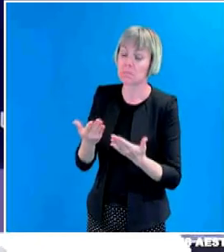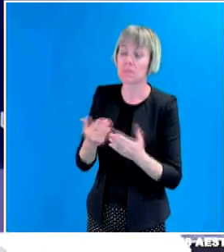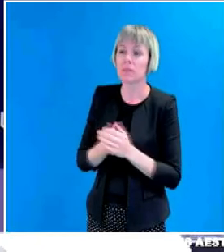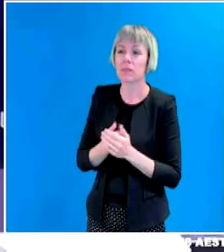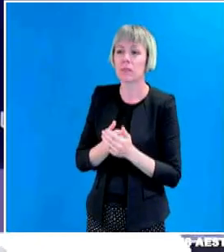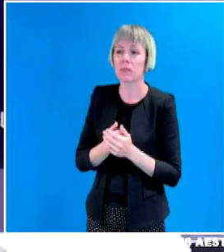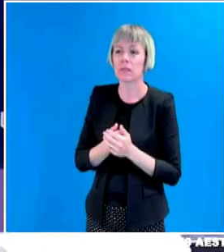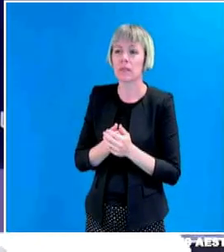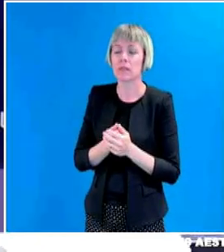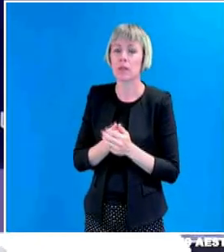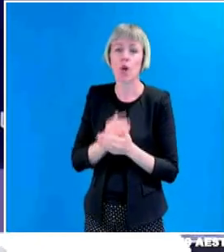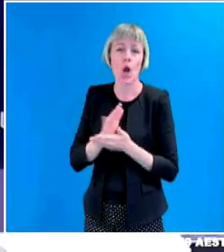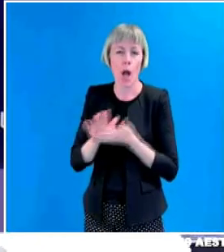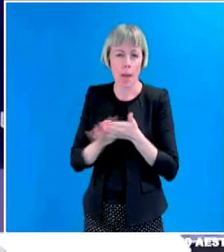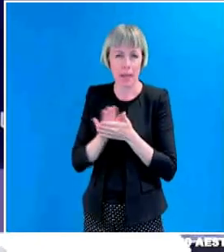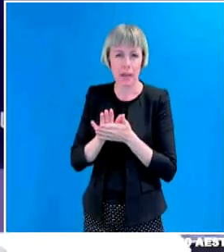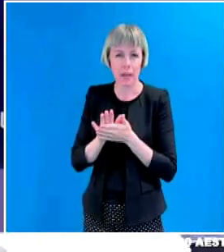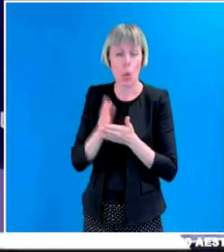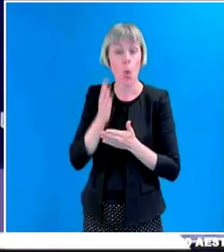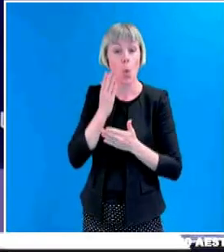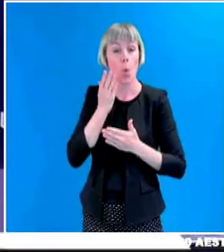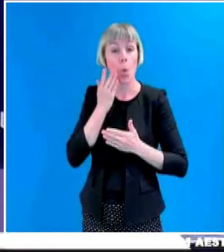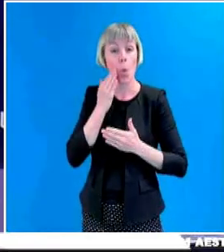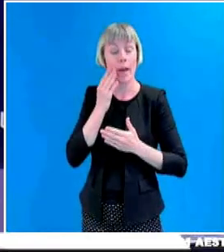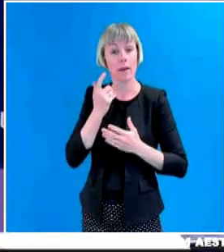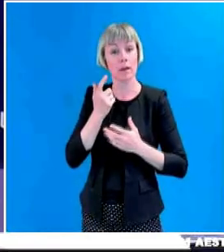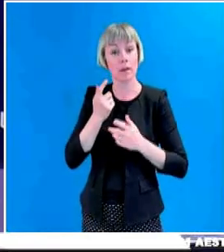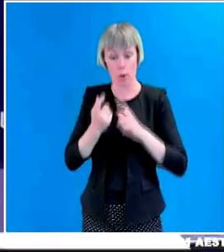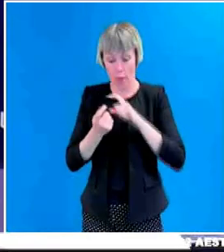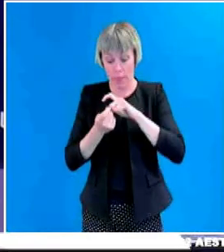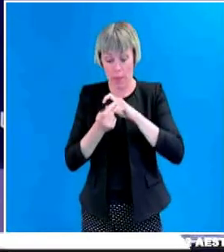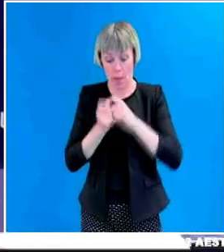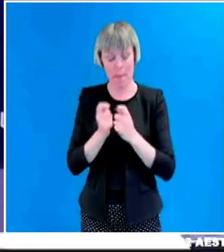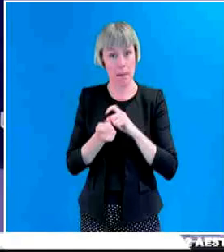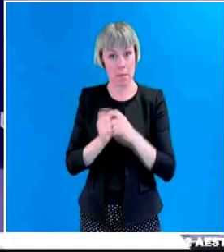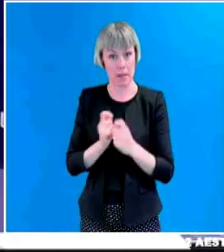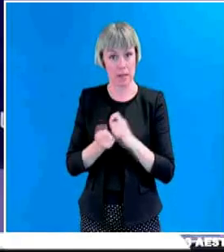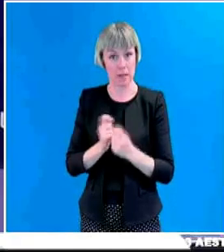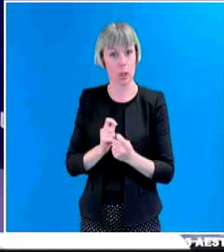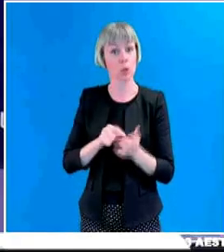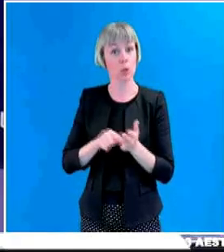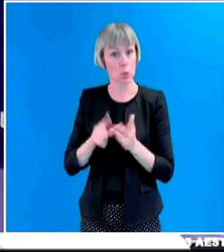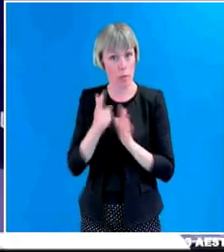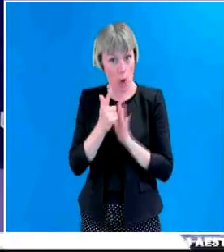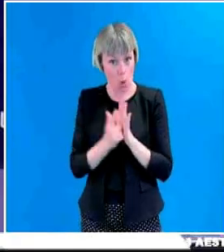the process of introducing the amendments to the law, that the CRPD had